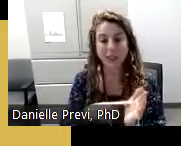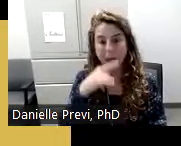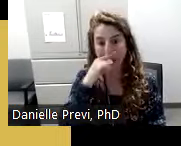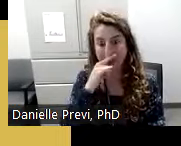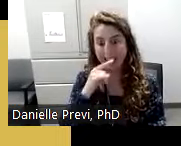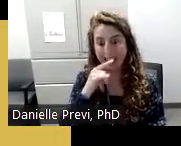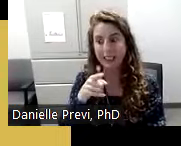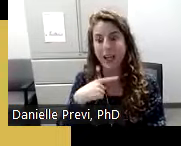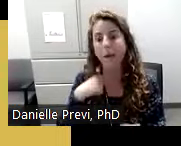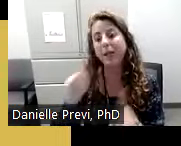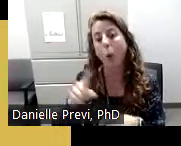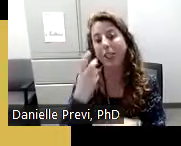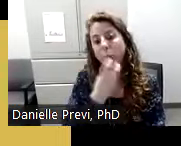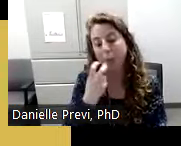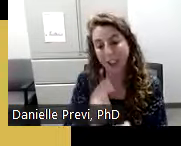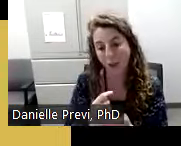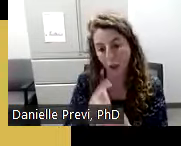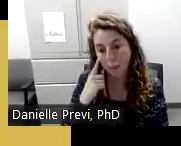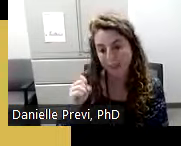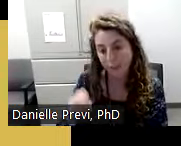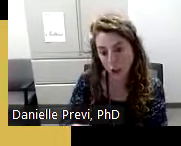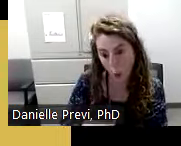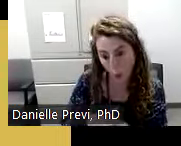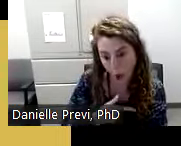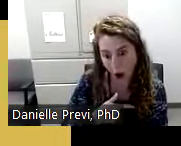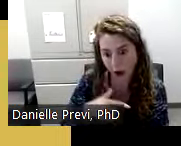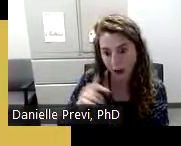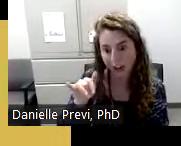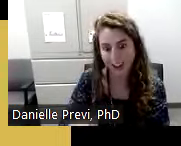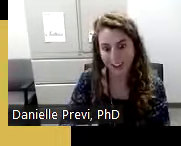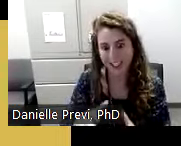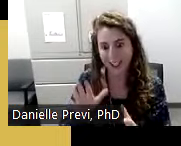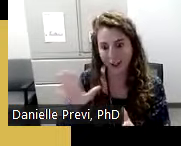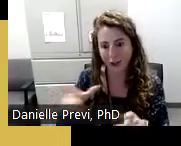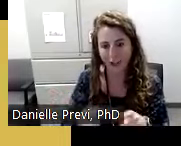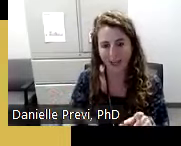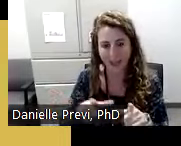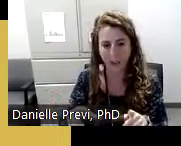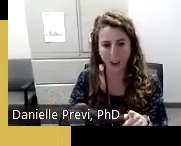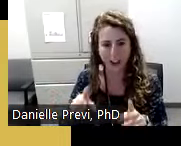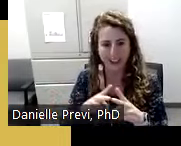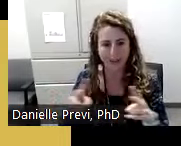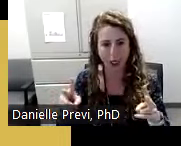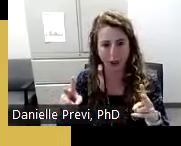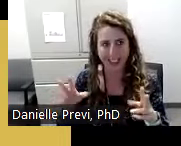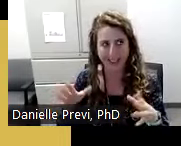styles is another thing we need to think about. Some children have been going to speech-language